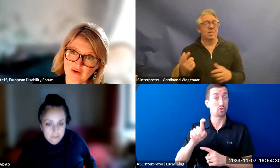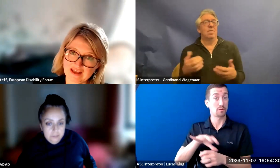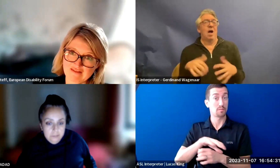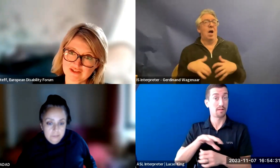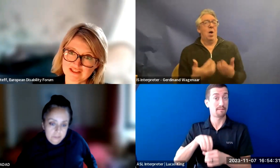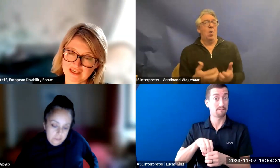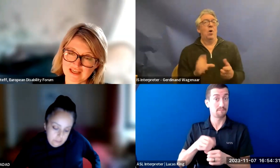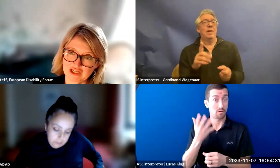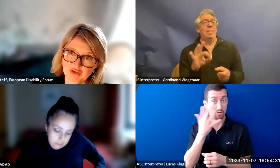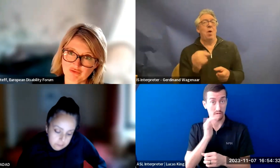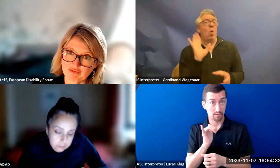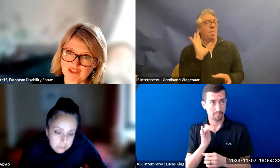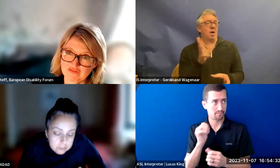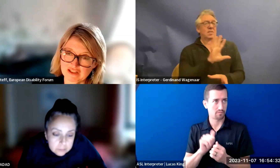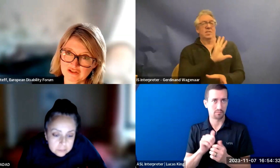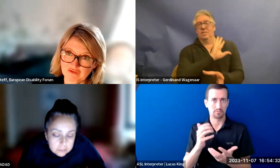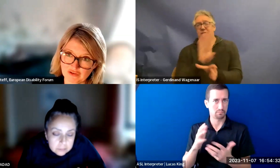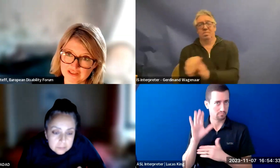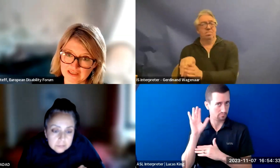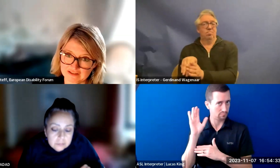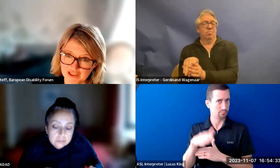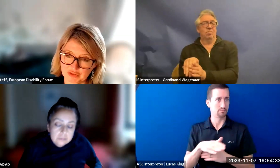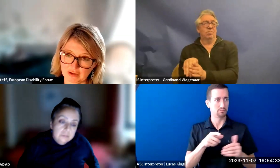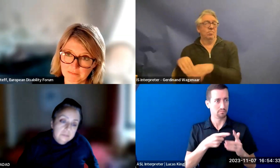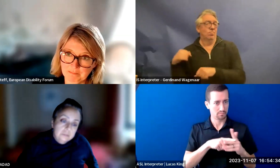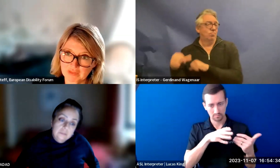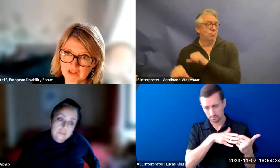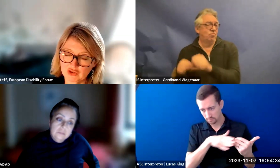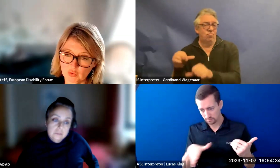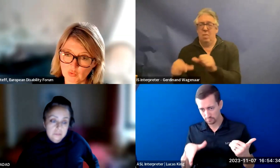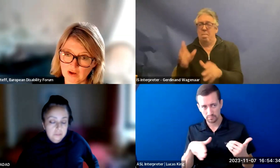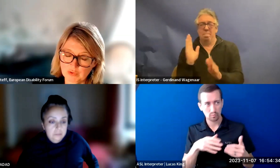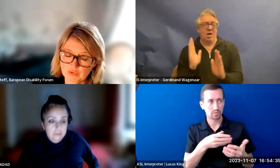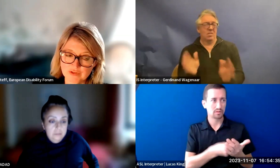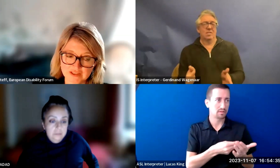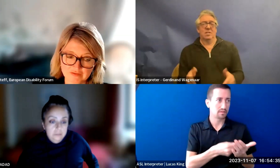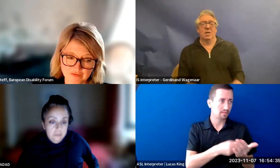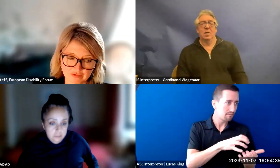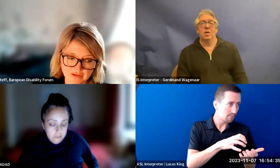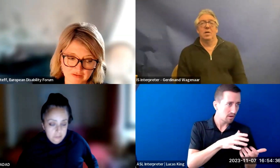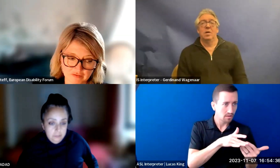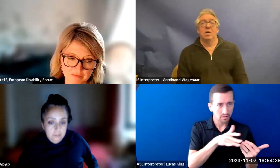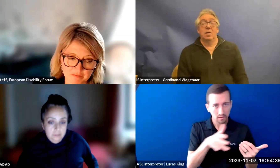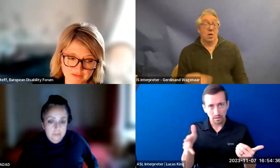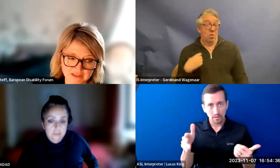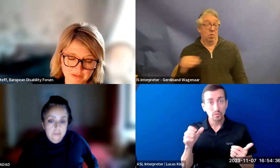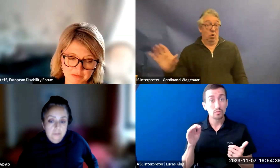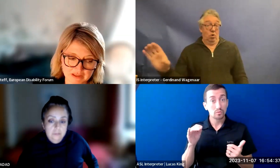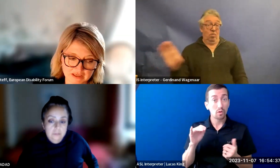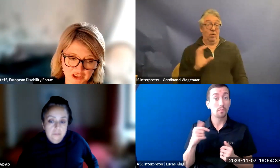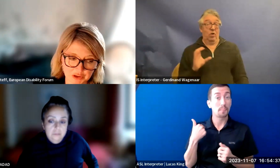at every stage when receiving funding, etc. So we received funding from CBM international